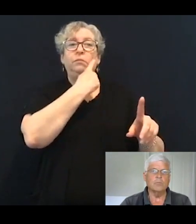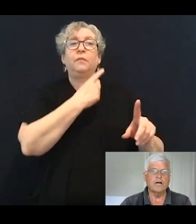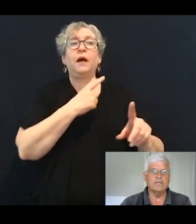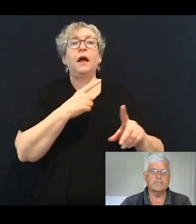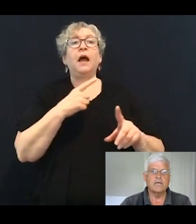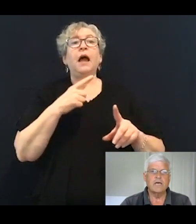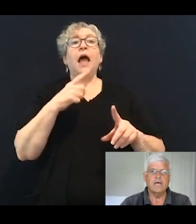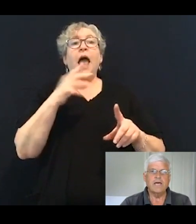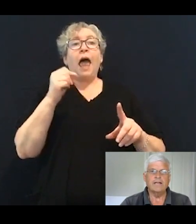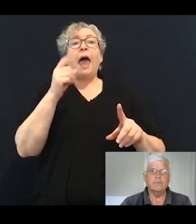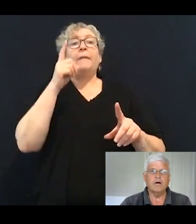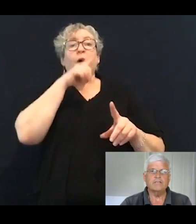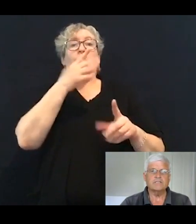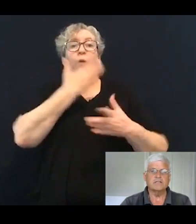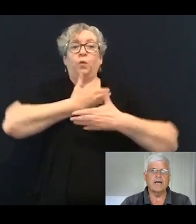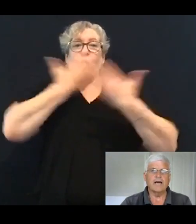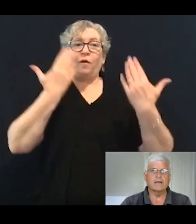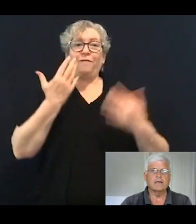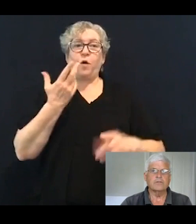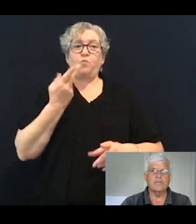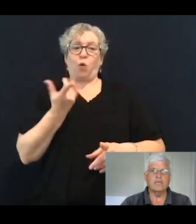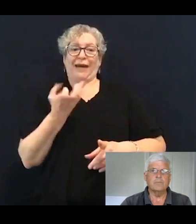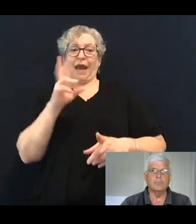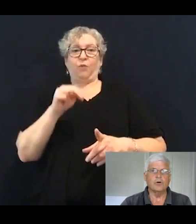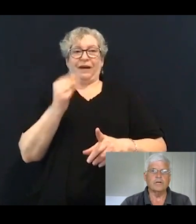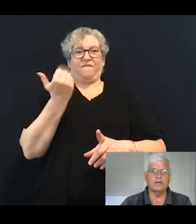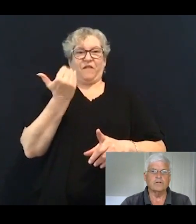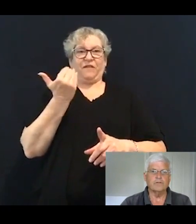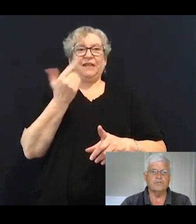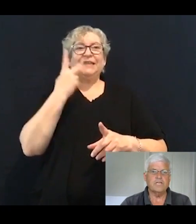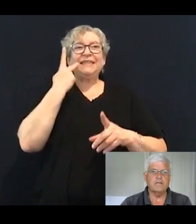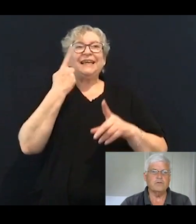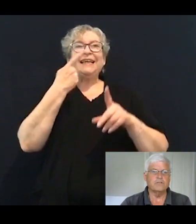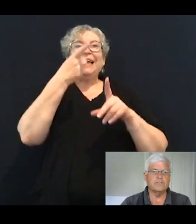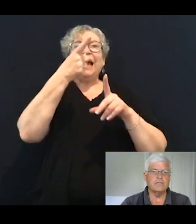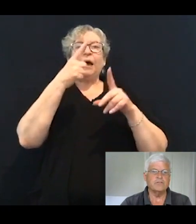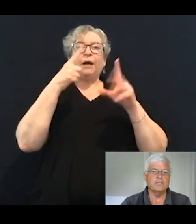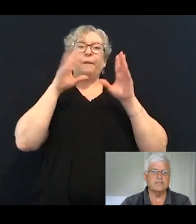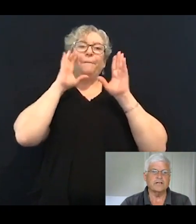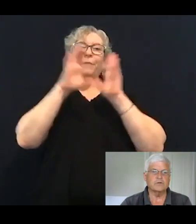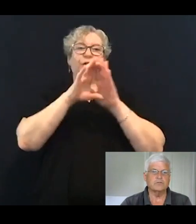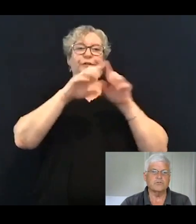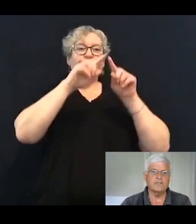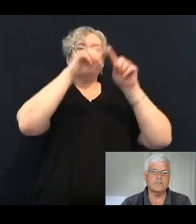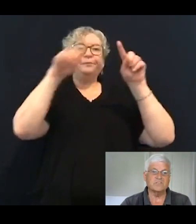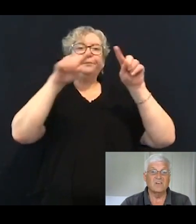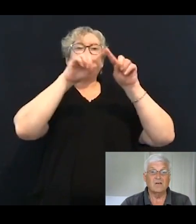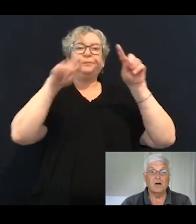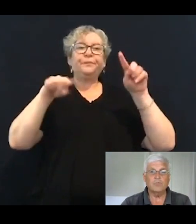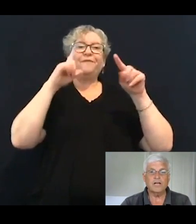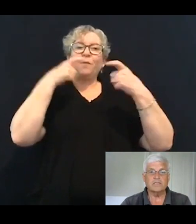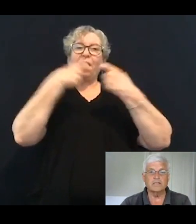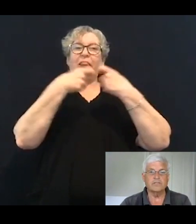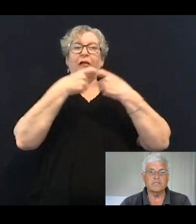and in mice that lack the protocadherin-15. You can see that these electrical traces are practically the same.